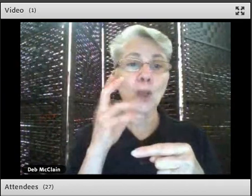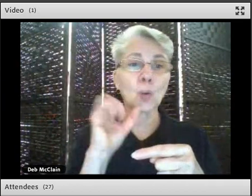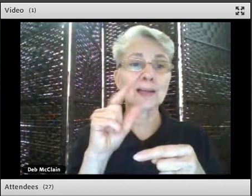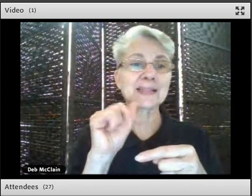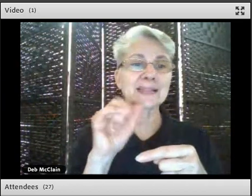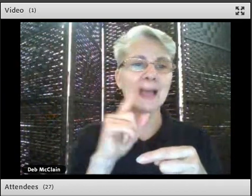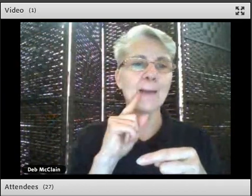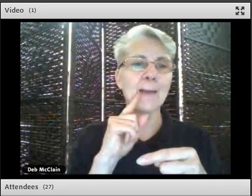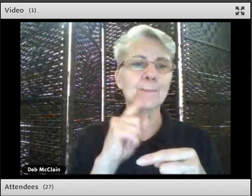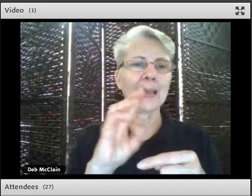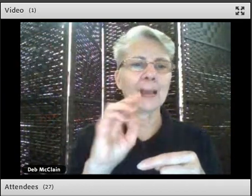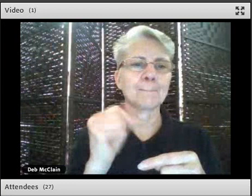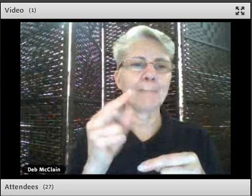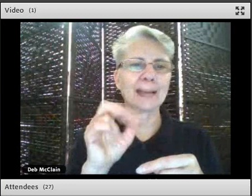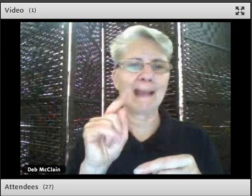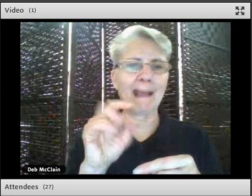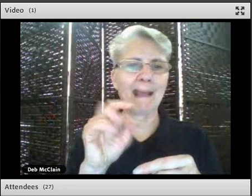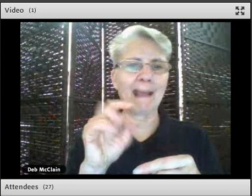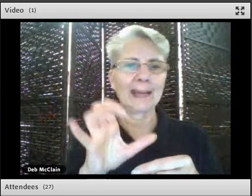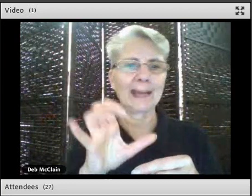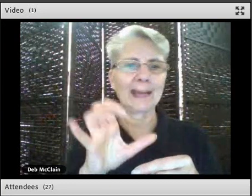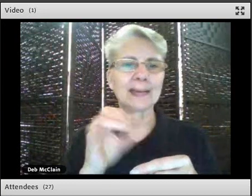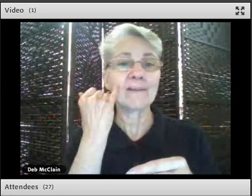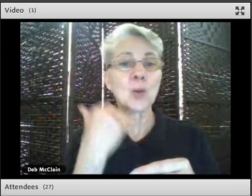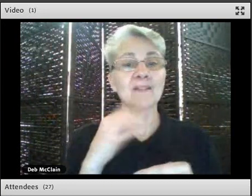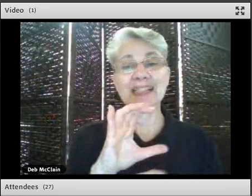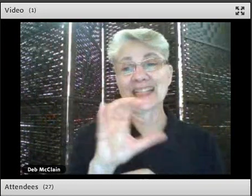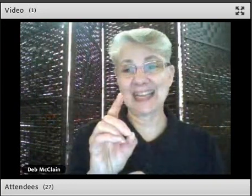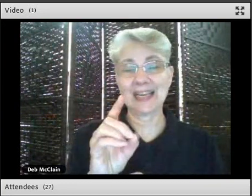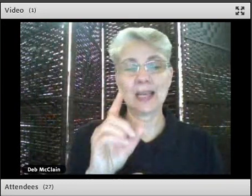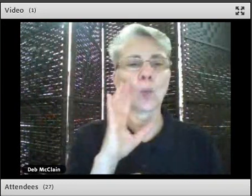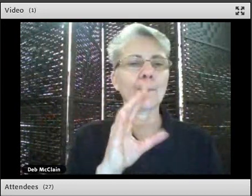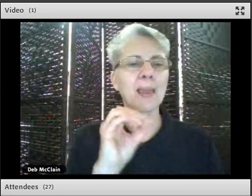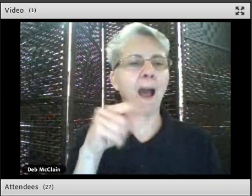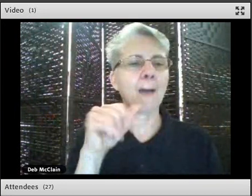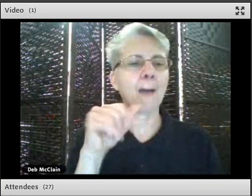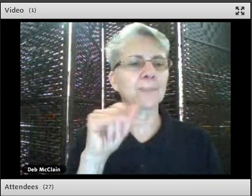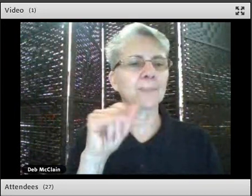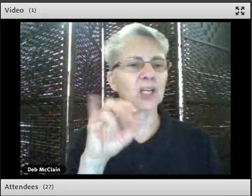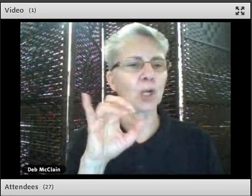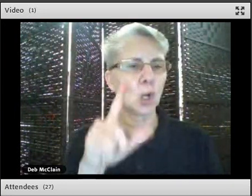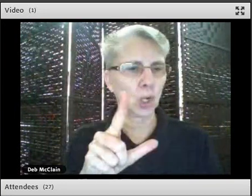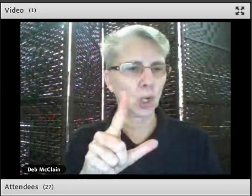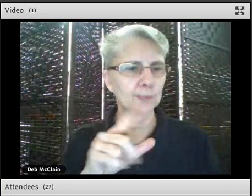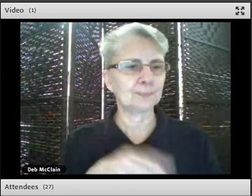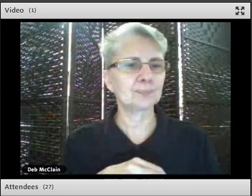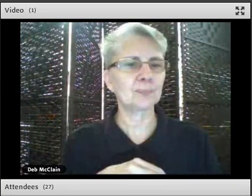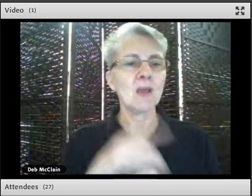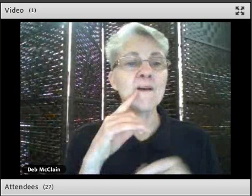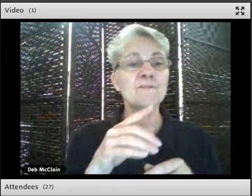For playing speed for an LP, if you're doing any of those,